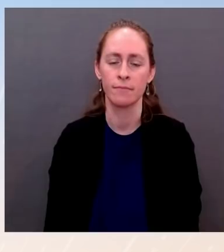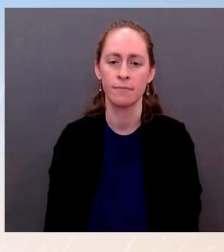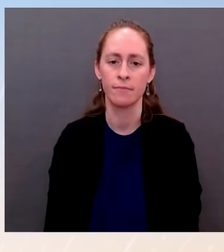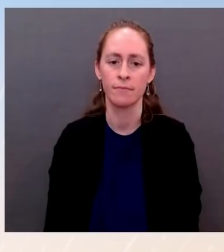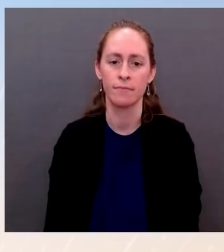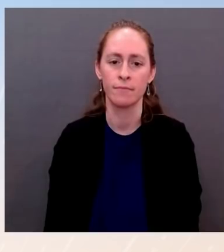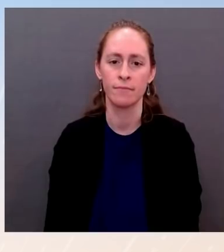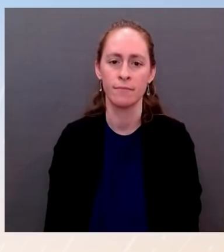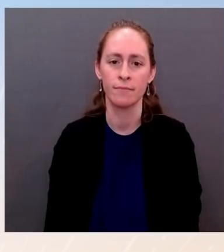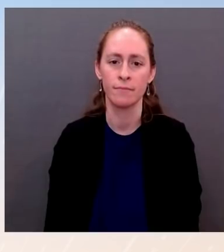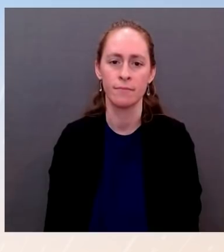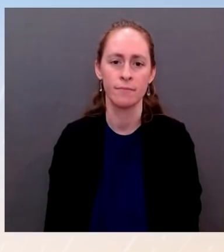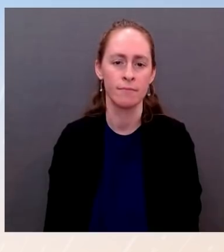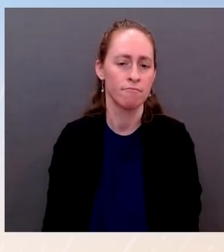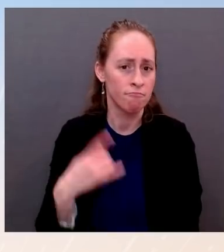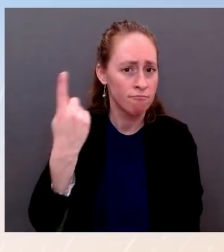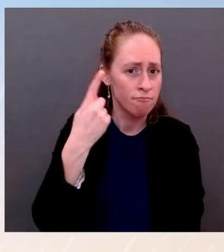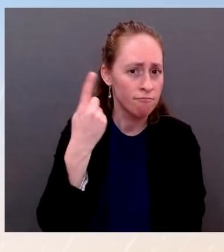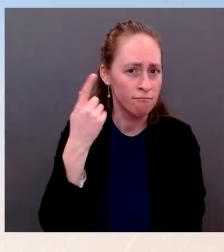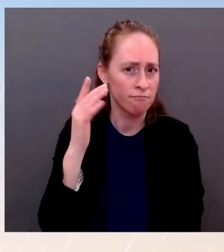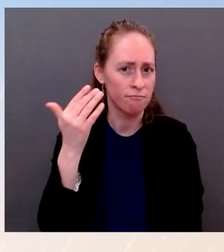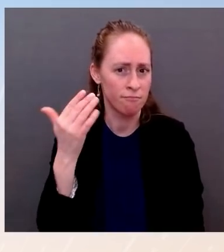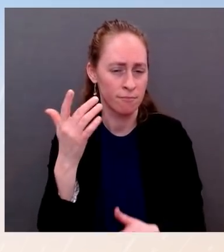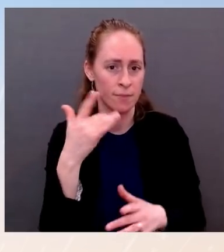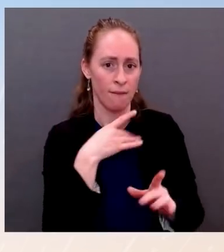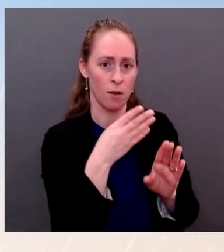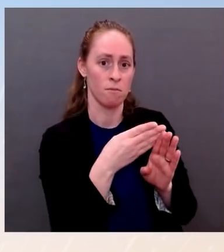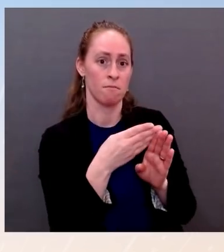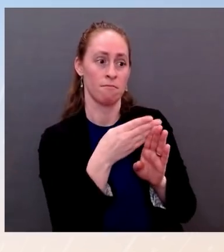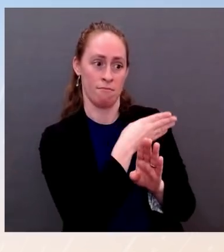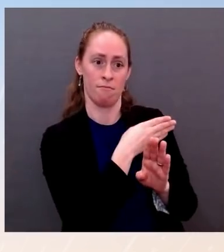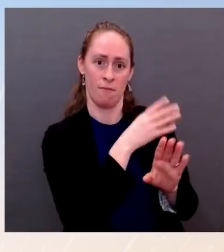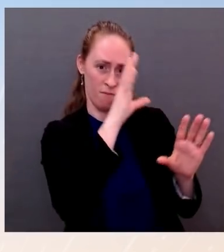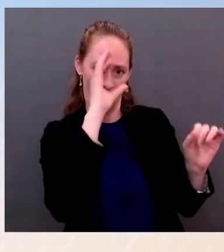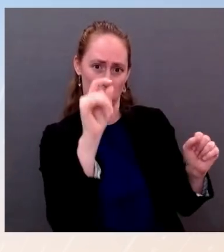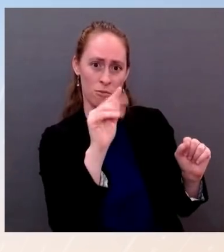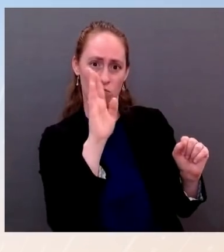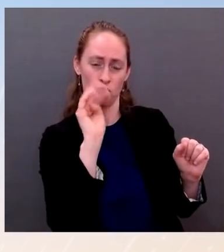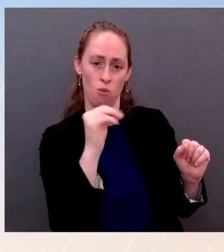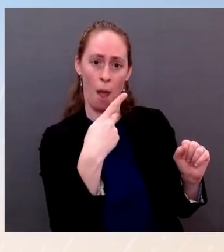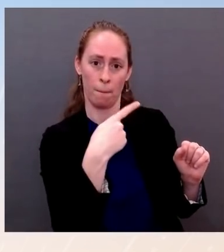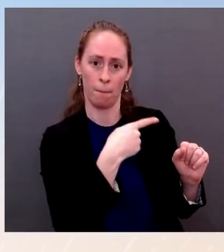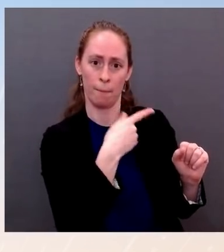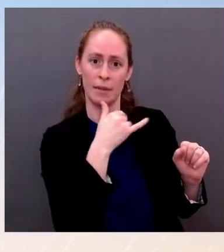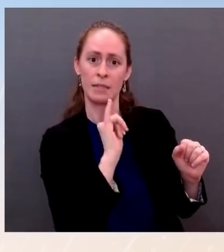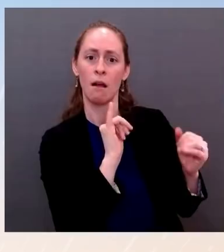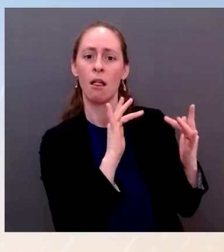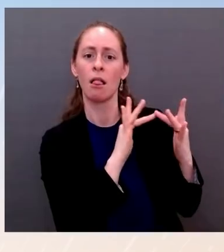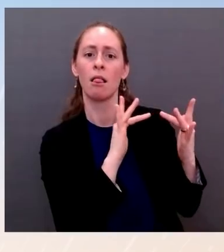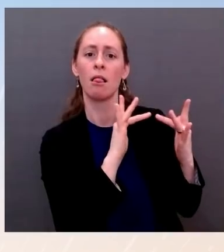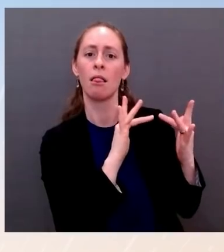Ms. Psaki: Well, former President Trump is not the President. And we -- President Biden is the President, and he is the one who conducts diplomacy